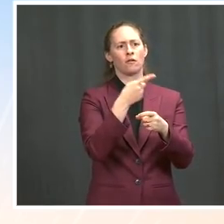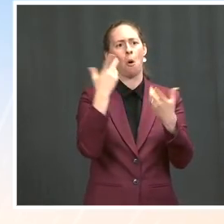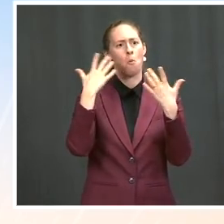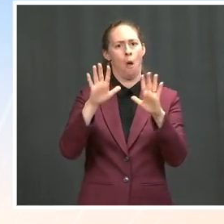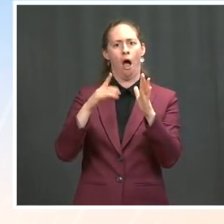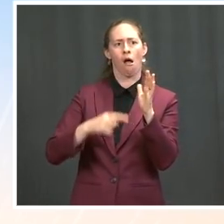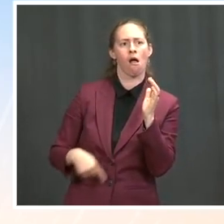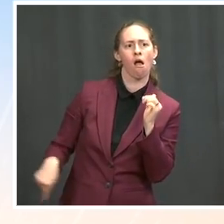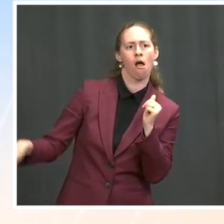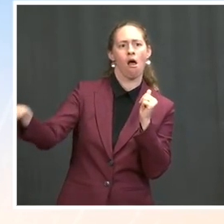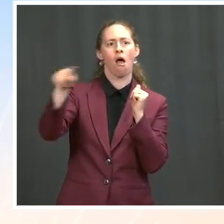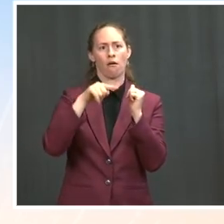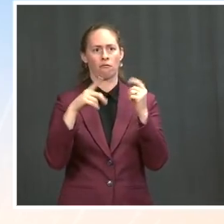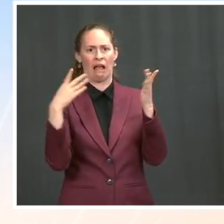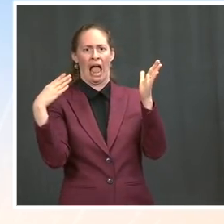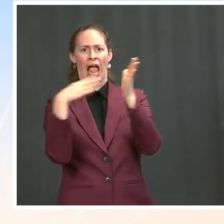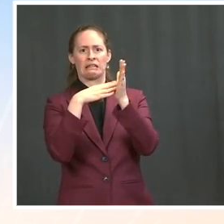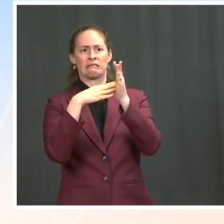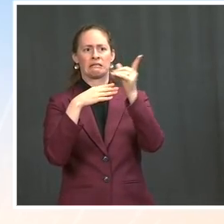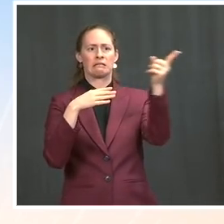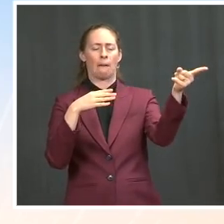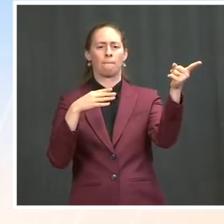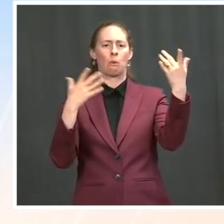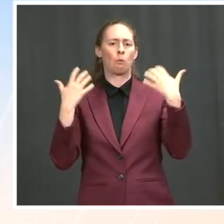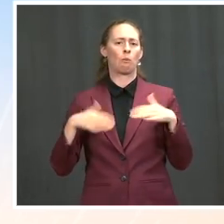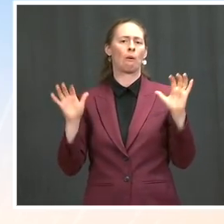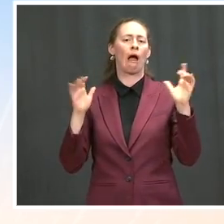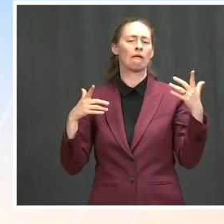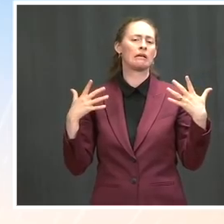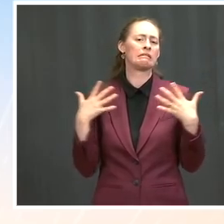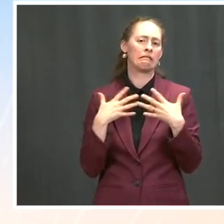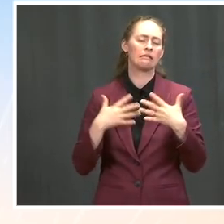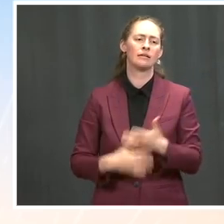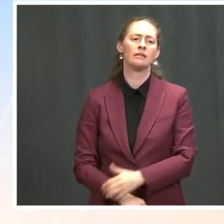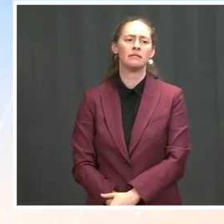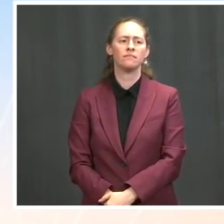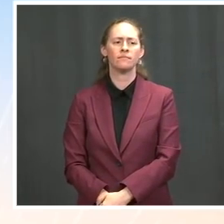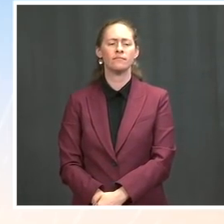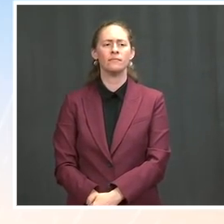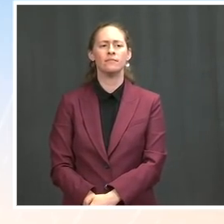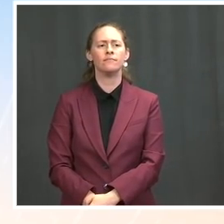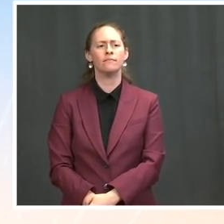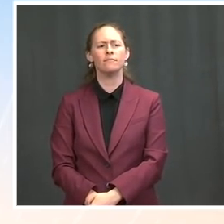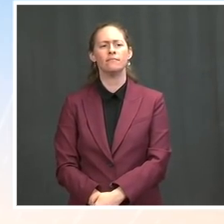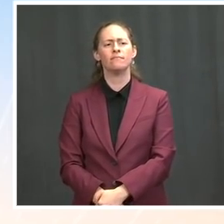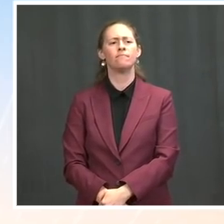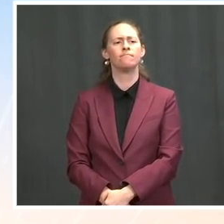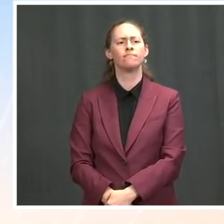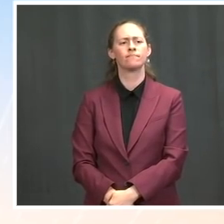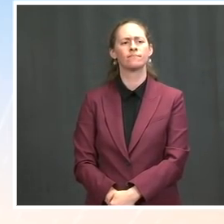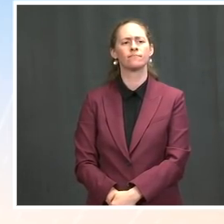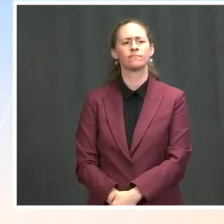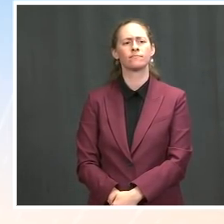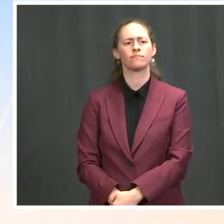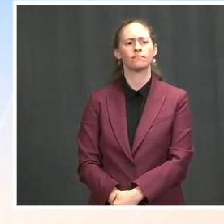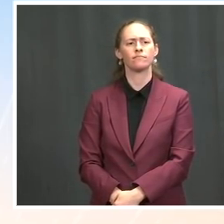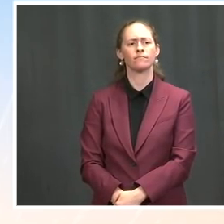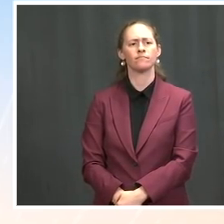Bernie Sanders is pitching a reconciliation package that's up to $6 billion. That includes some of the President's other priorities -- Ms. Psaki: Trillion.